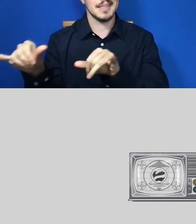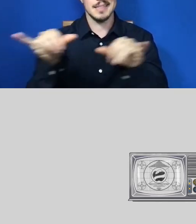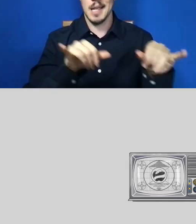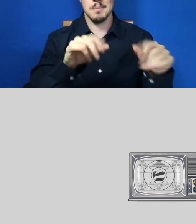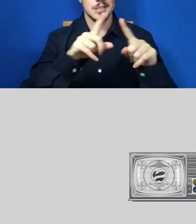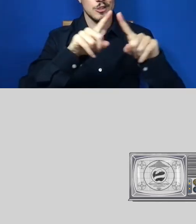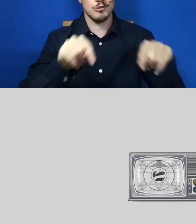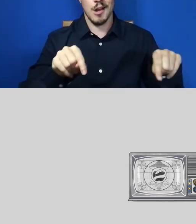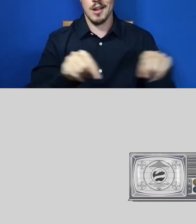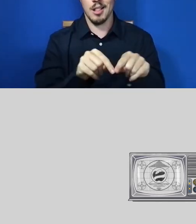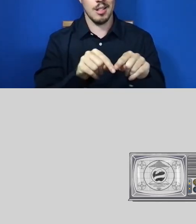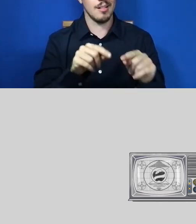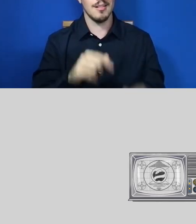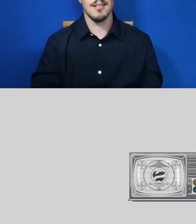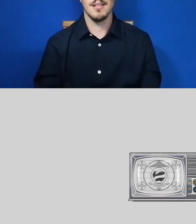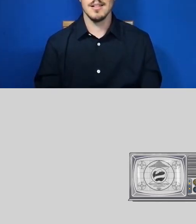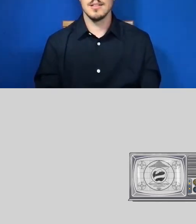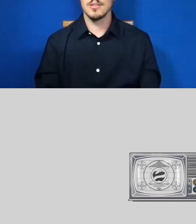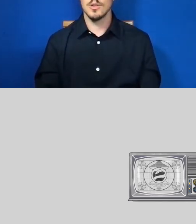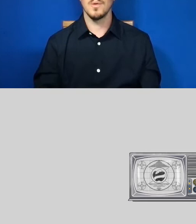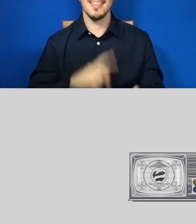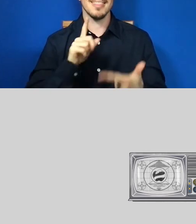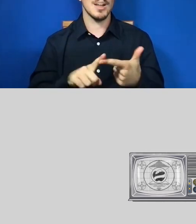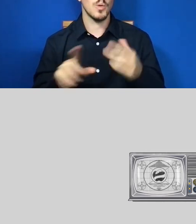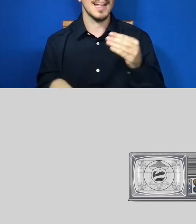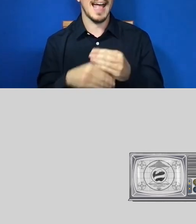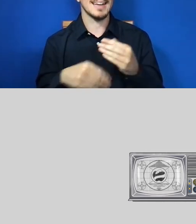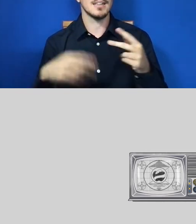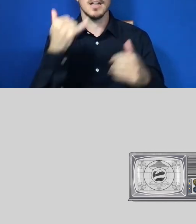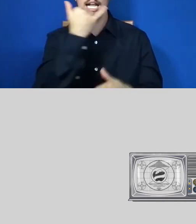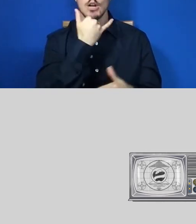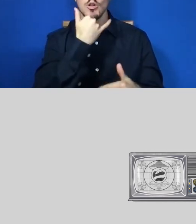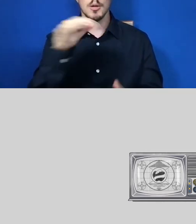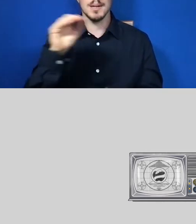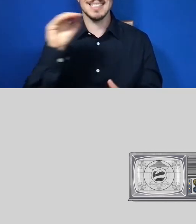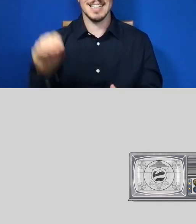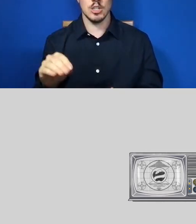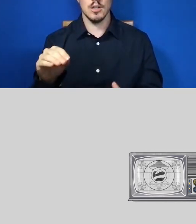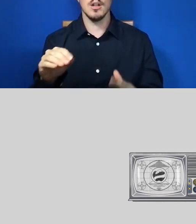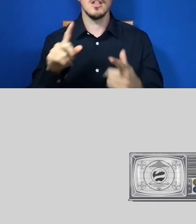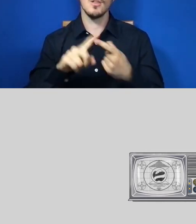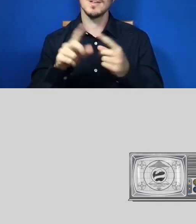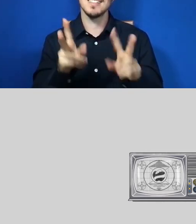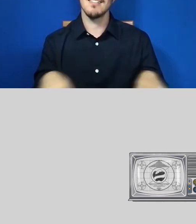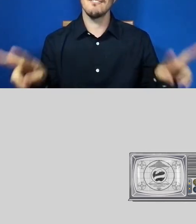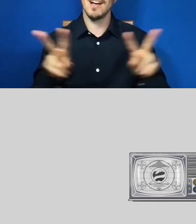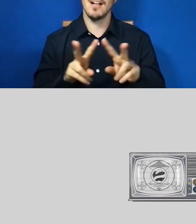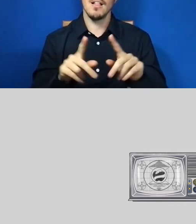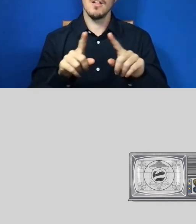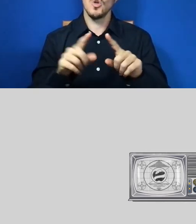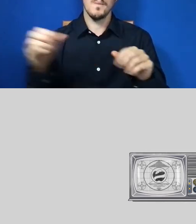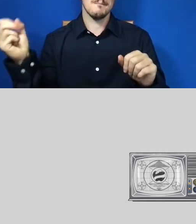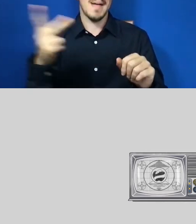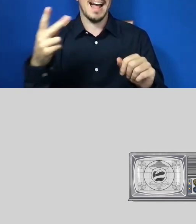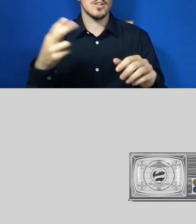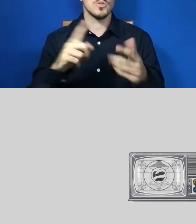Then we compute the error. We then send this value back through our neural network